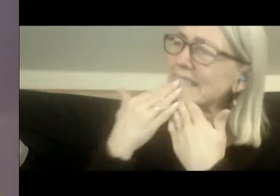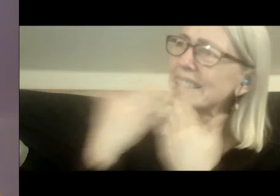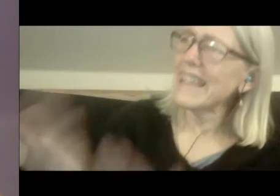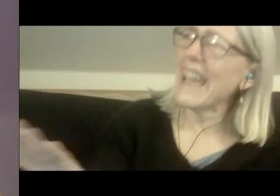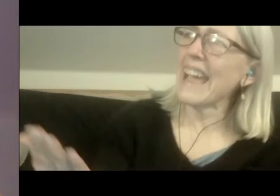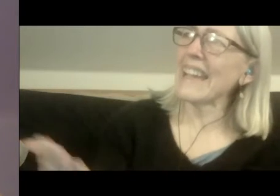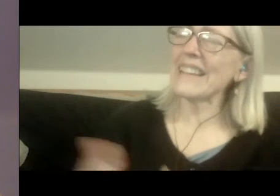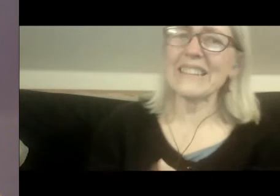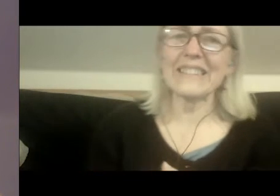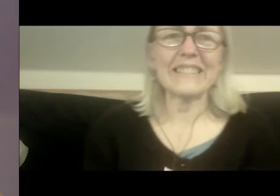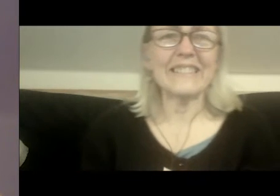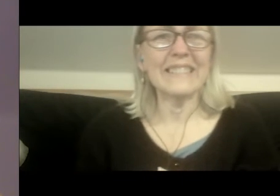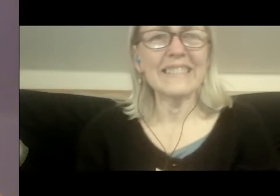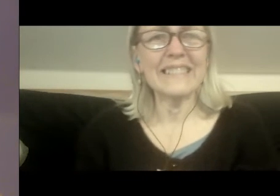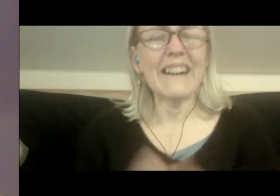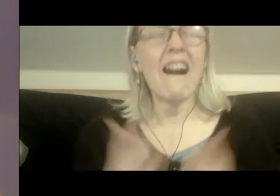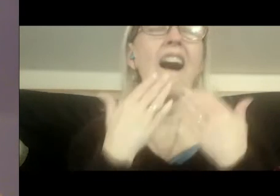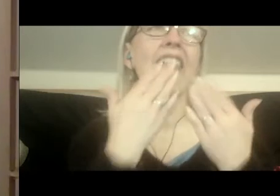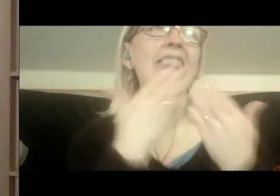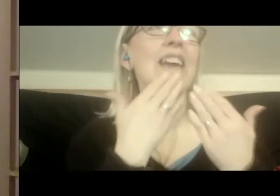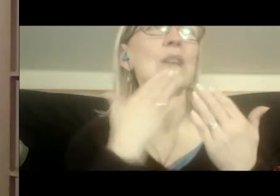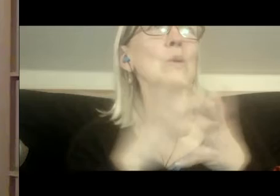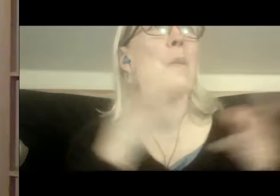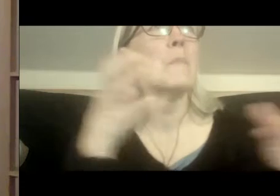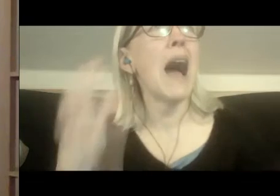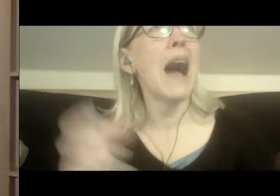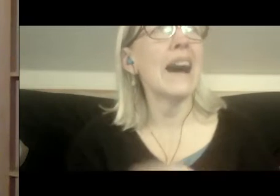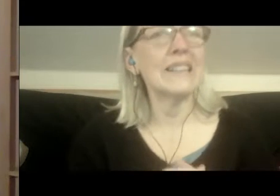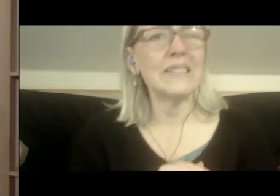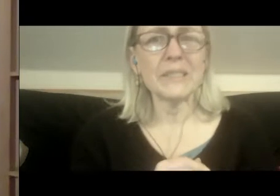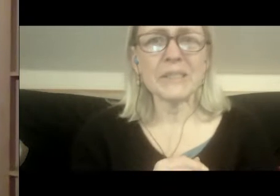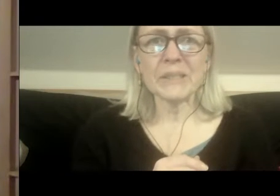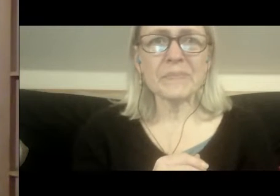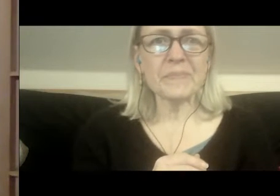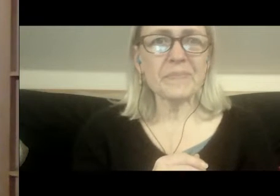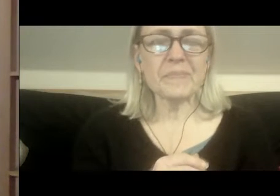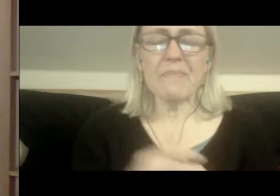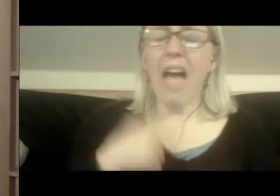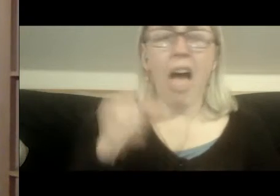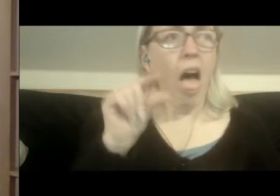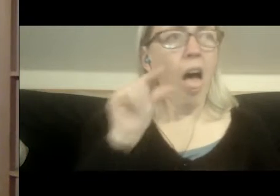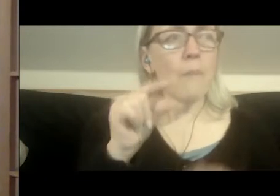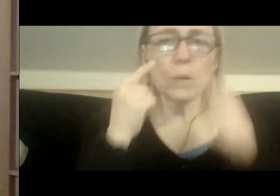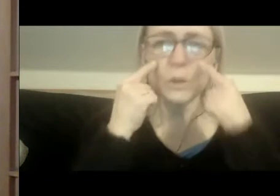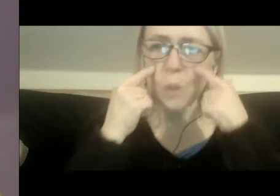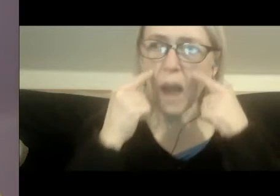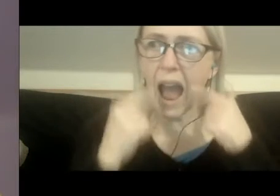Thank you so much! I like almost started crying. I jumped up and down when I got the email. Oh my gosh!